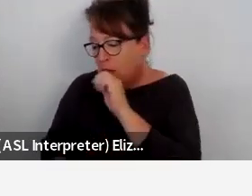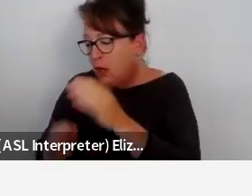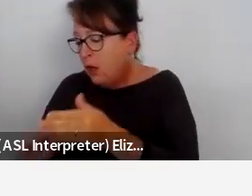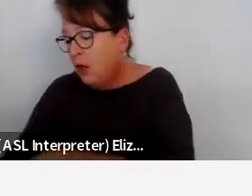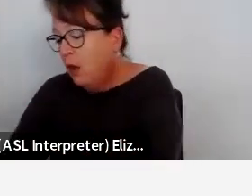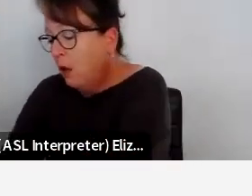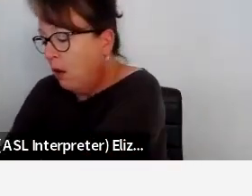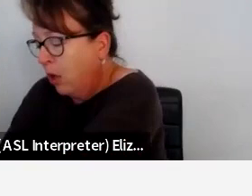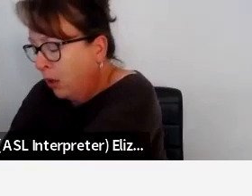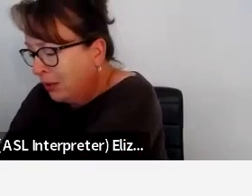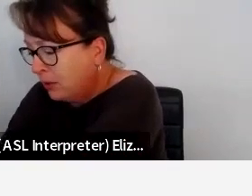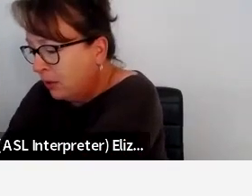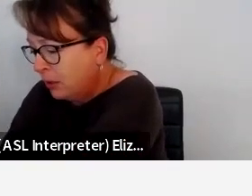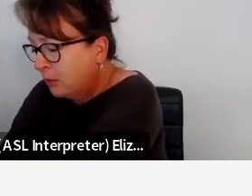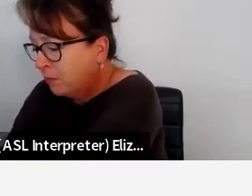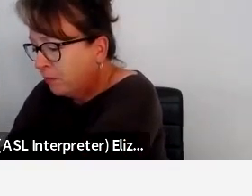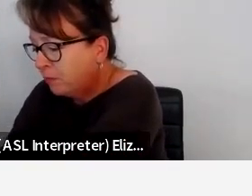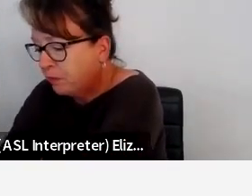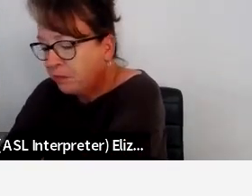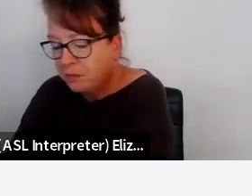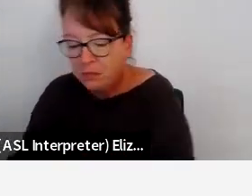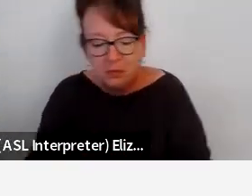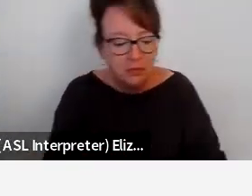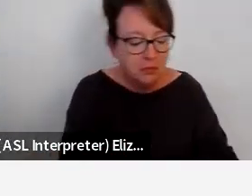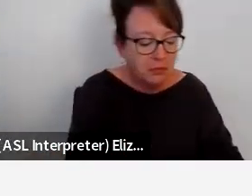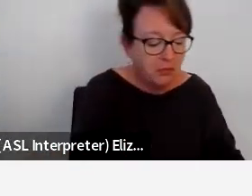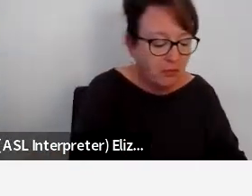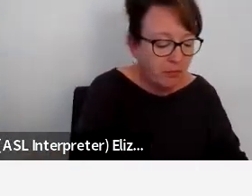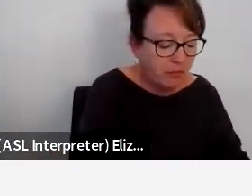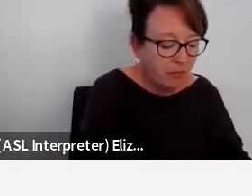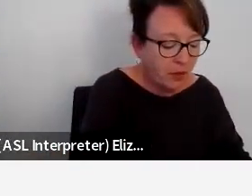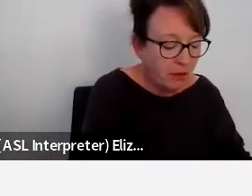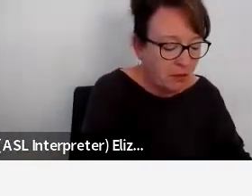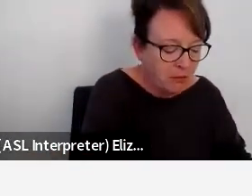who are seeking funds for both. So even if some port